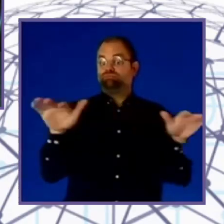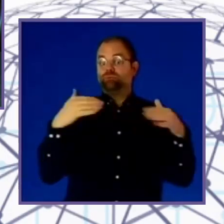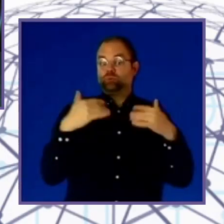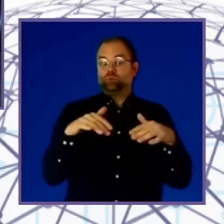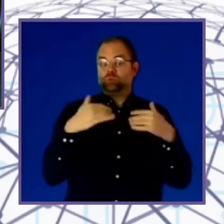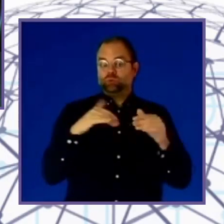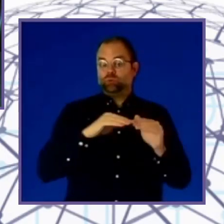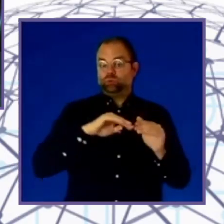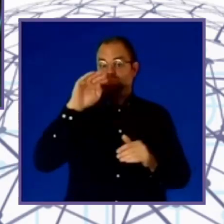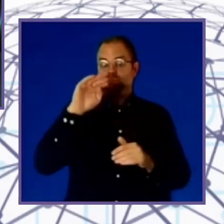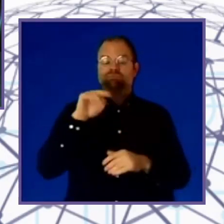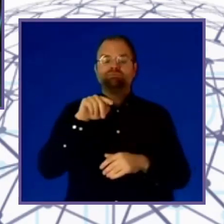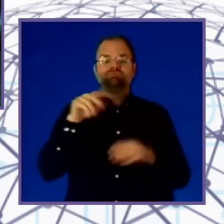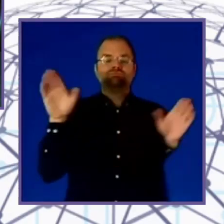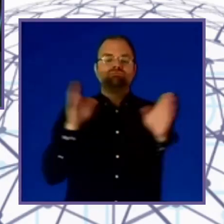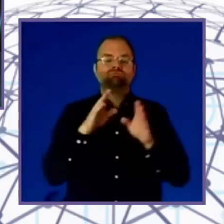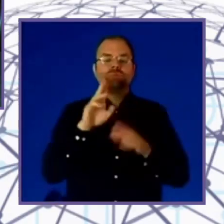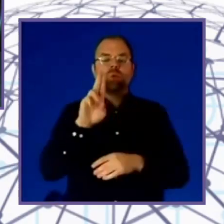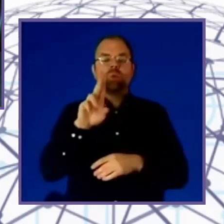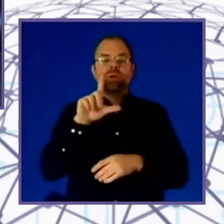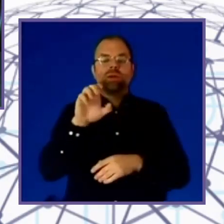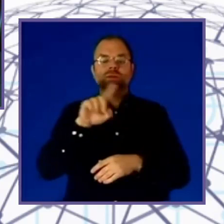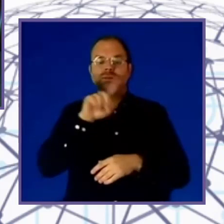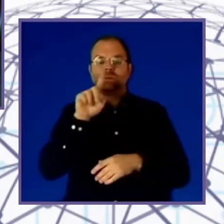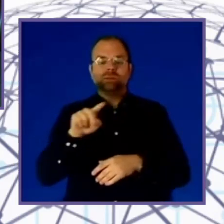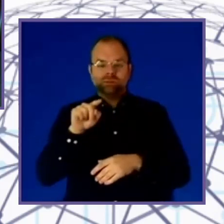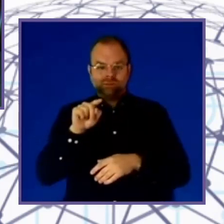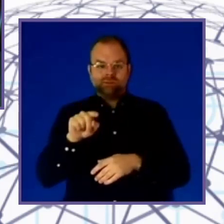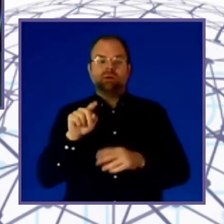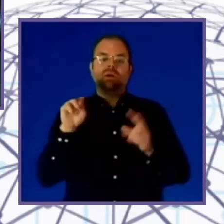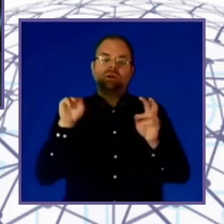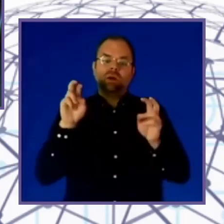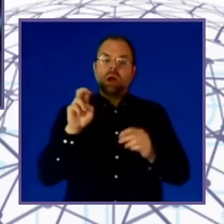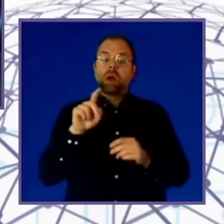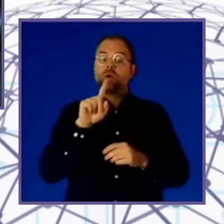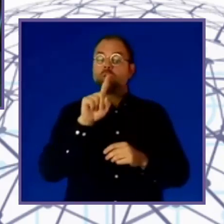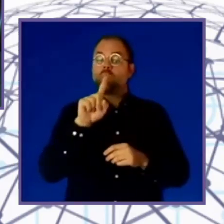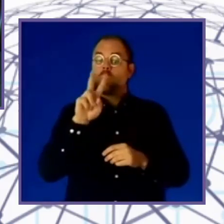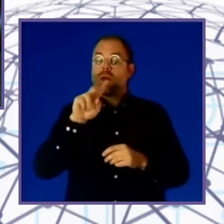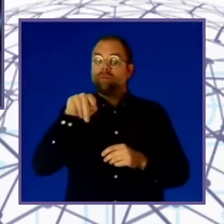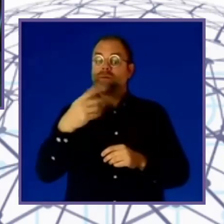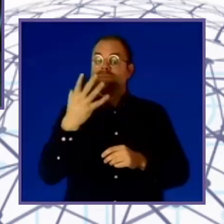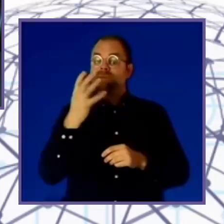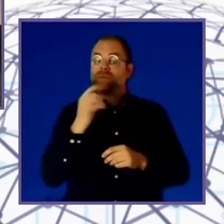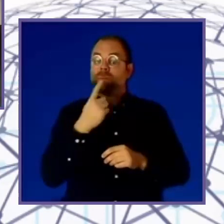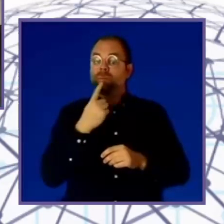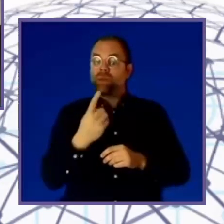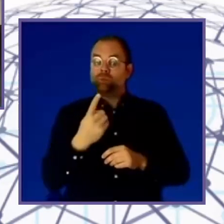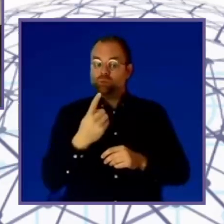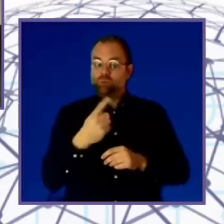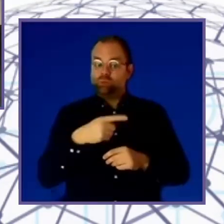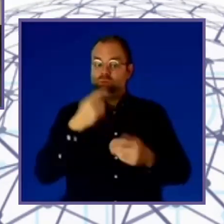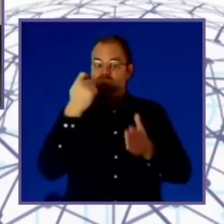and social care. There was a lack of reasonable adjustments for disabled Londoners. There was no